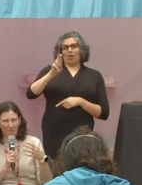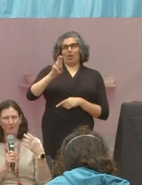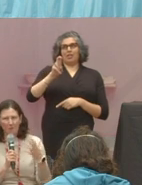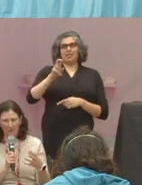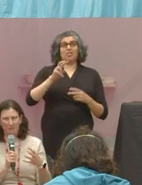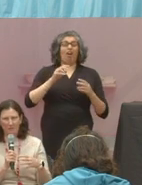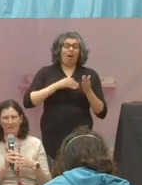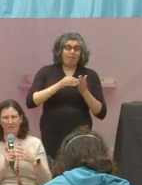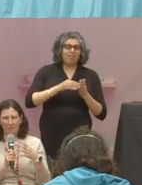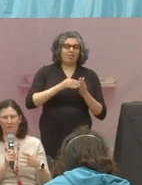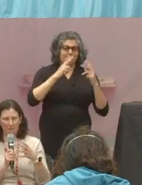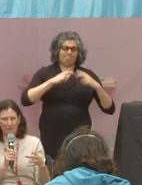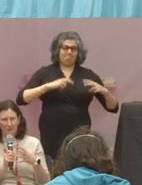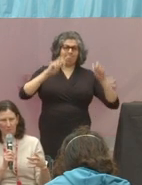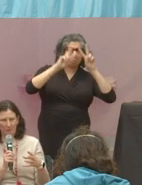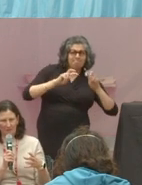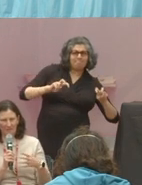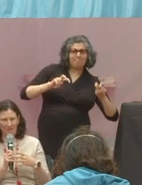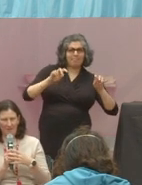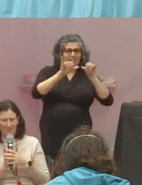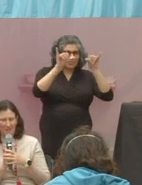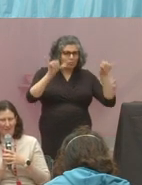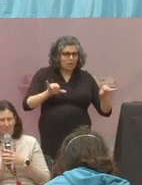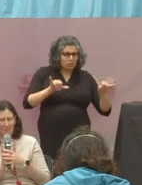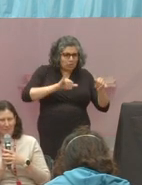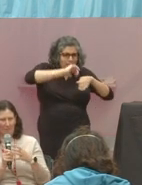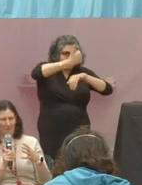often to question the structures that are in place and settled.